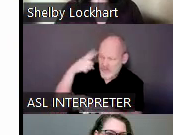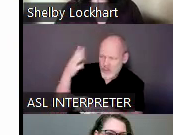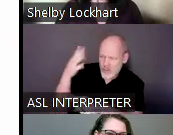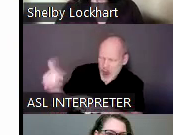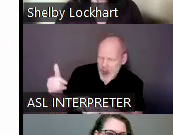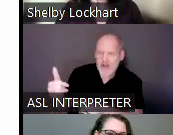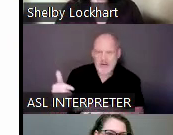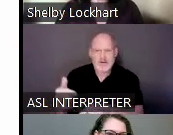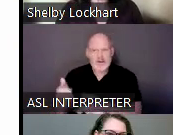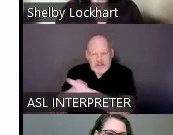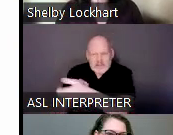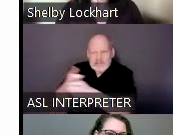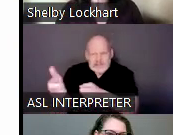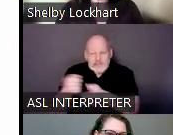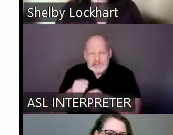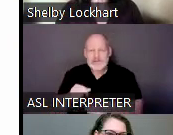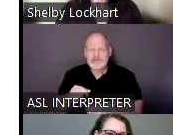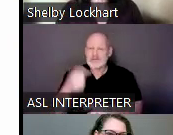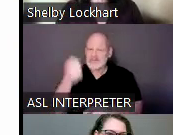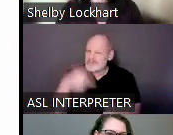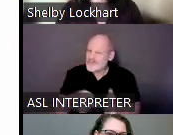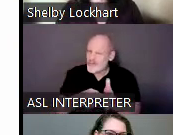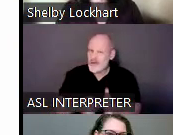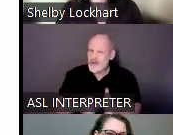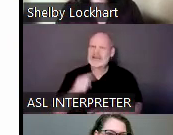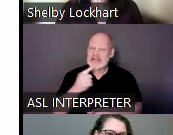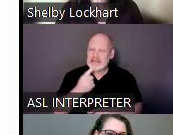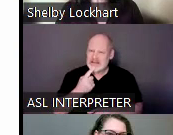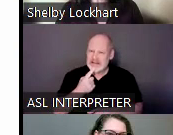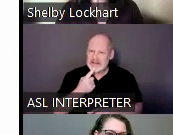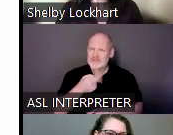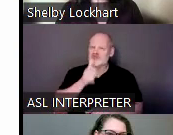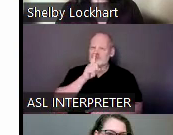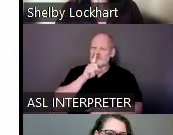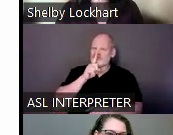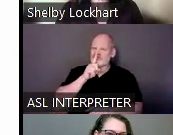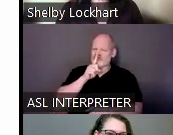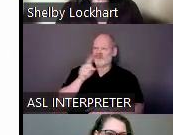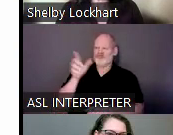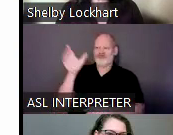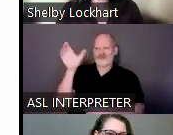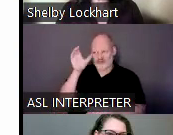really listen to what they have to say. We really focus in on qualitative data